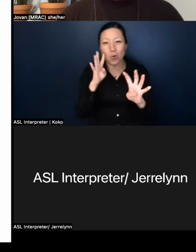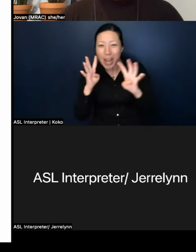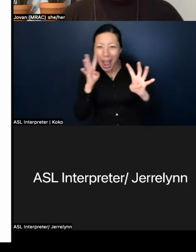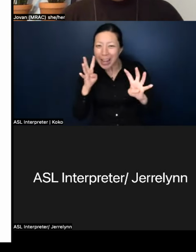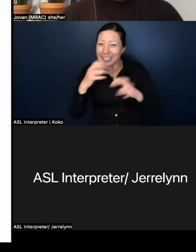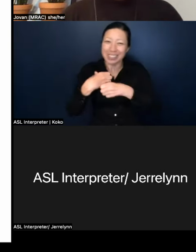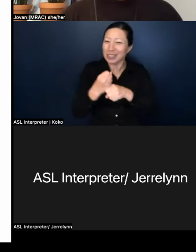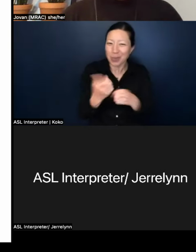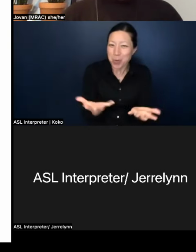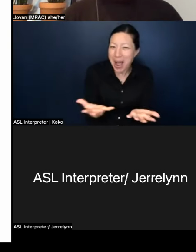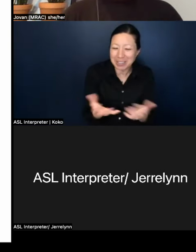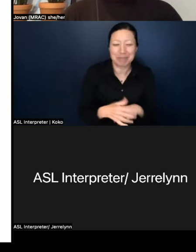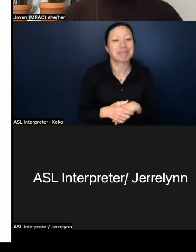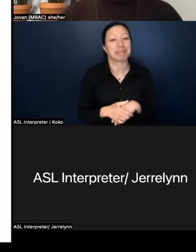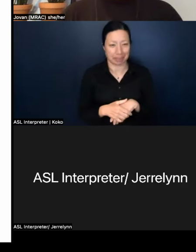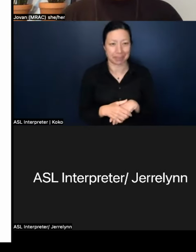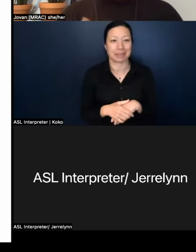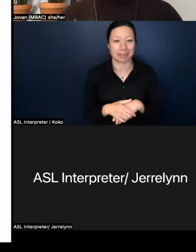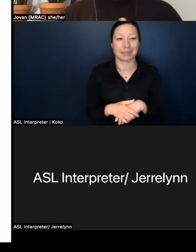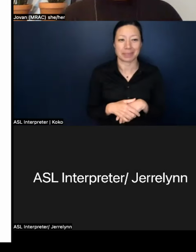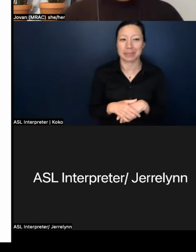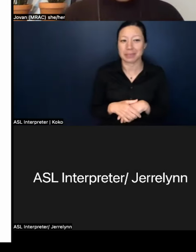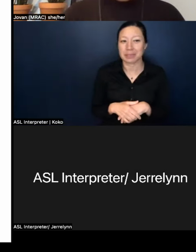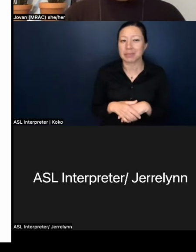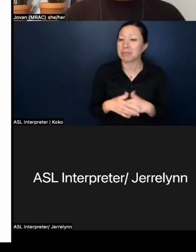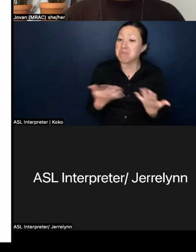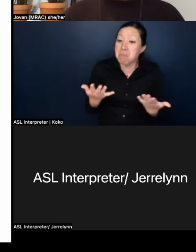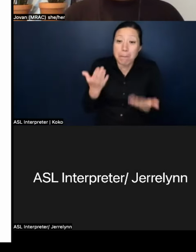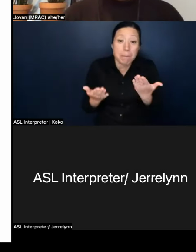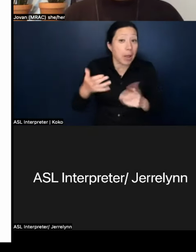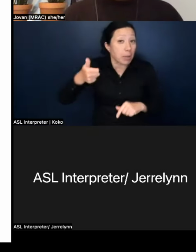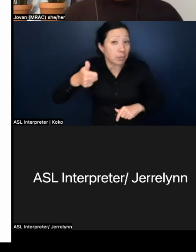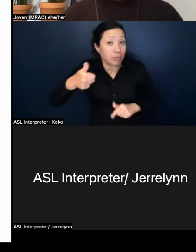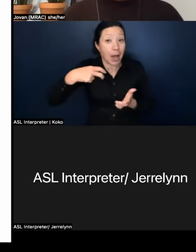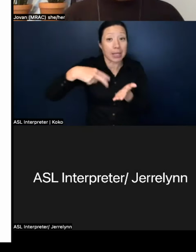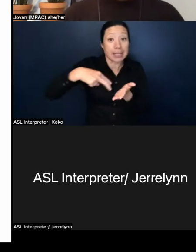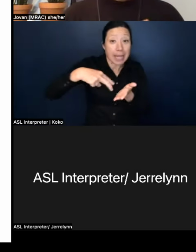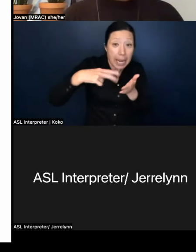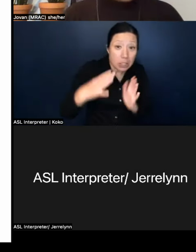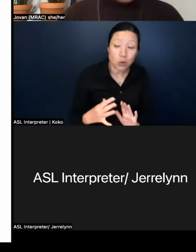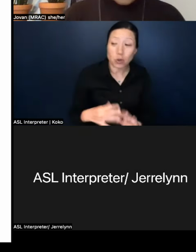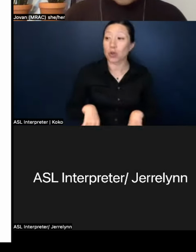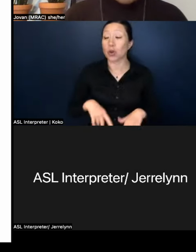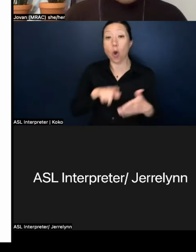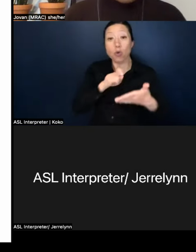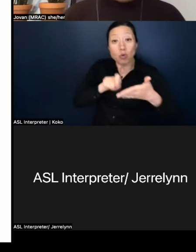So you might talk about how you're a dancer, a writer, a cartoonist, a photographer,